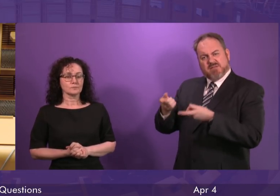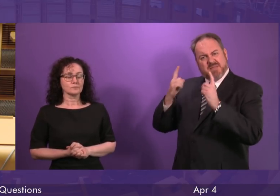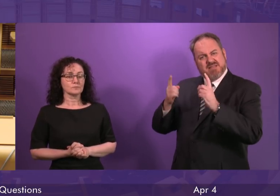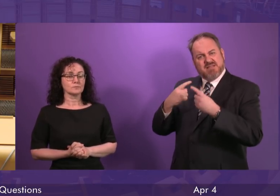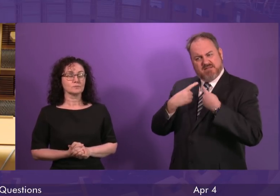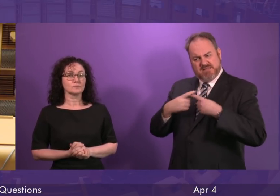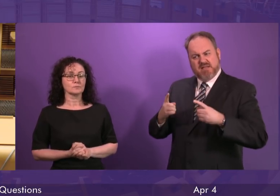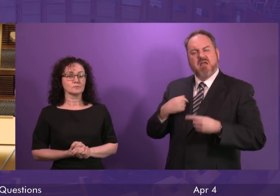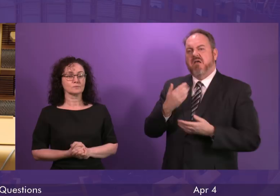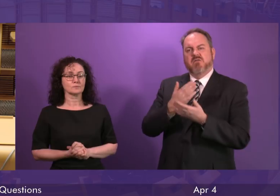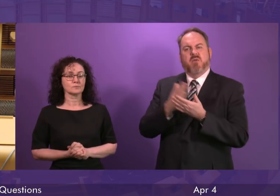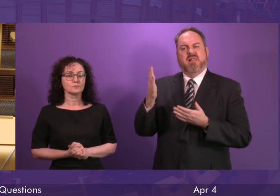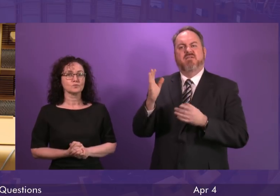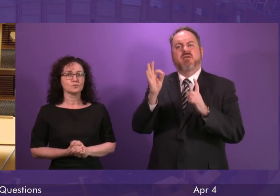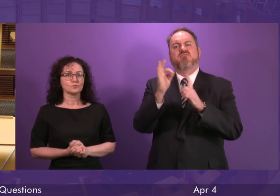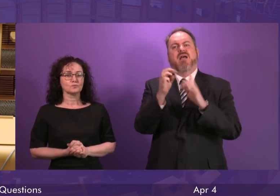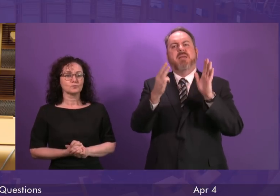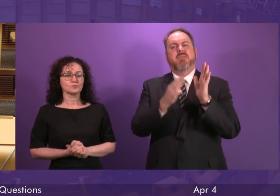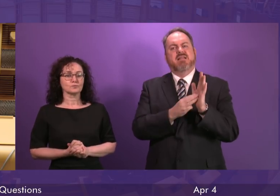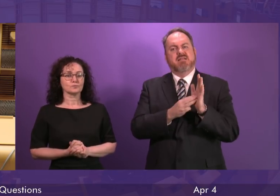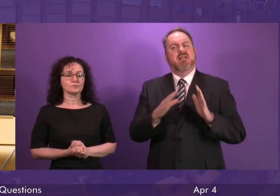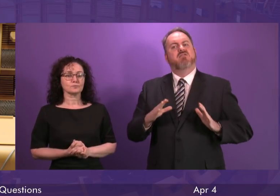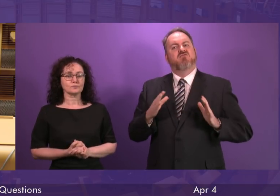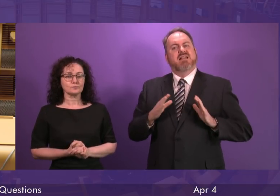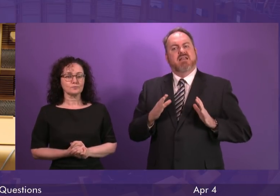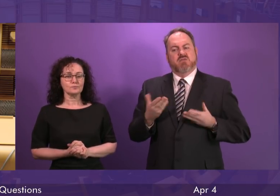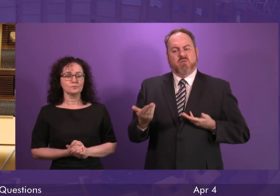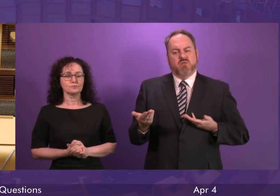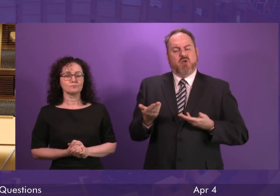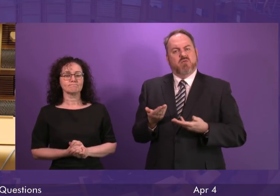that she does not believe that the Prime Minister is ready to “give ground” on a Brexit